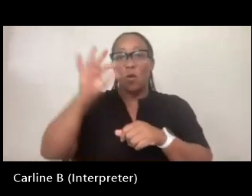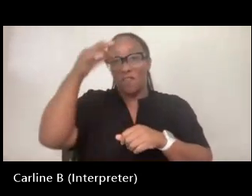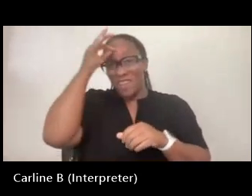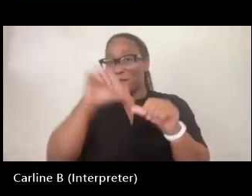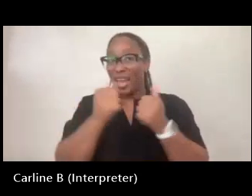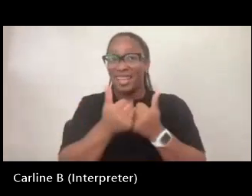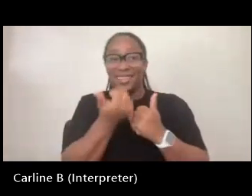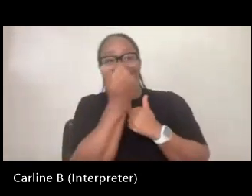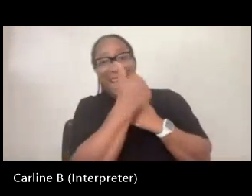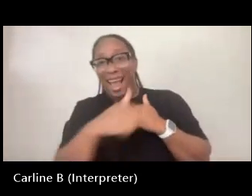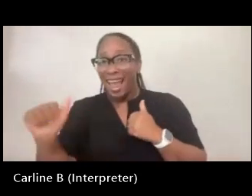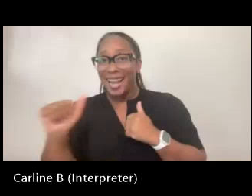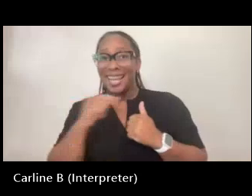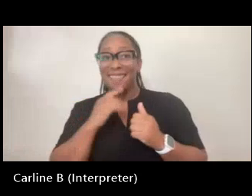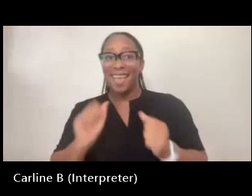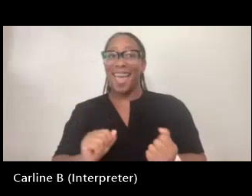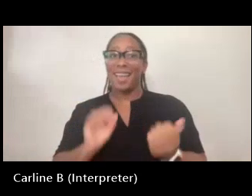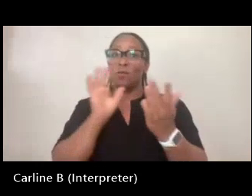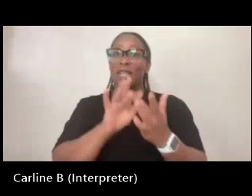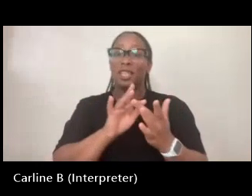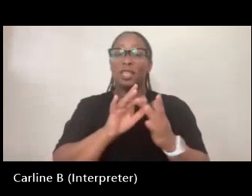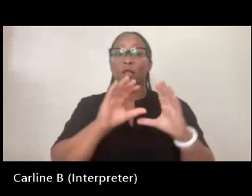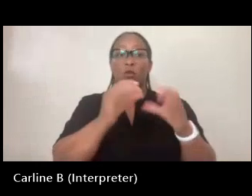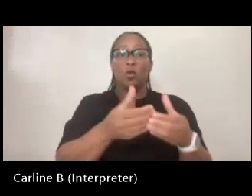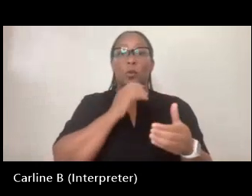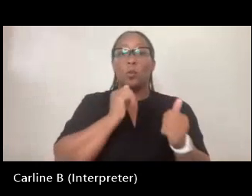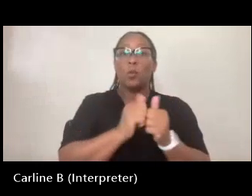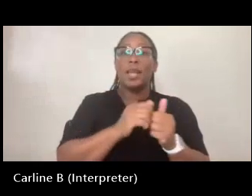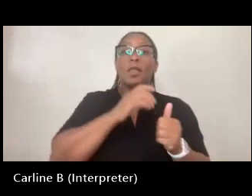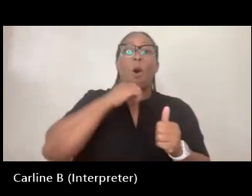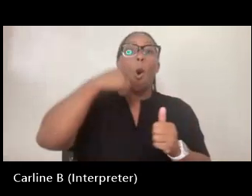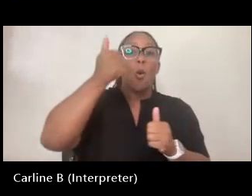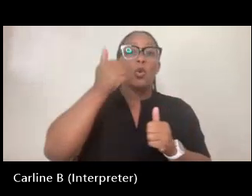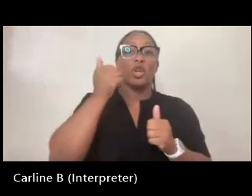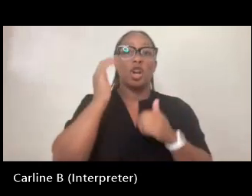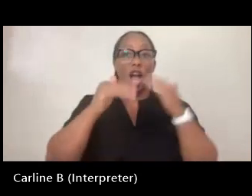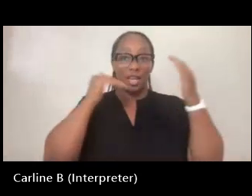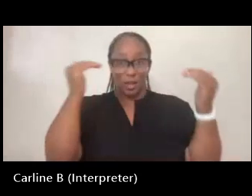And any entity really that reaches into groups of older adults and families to